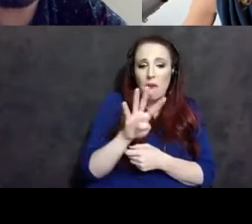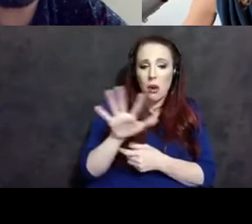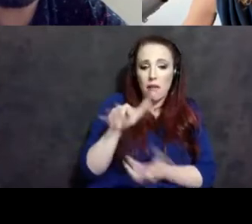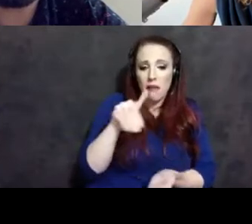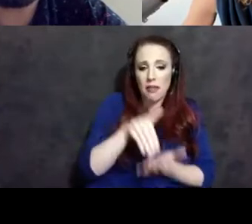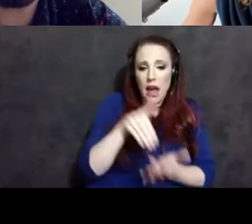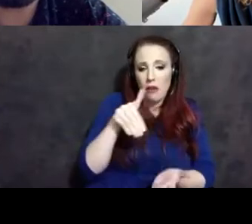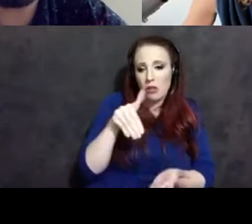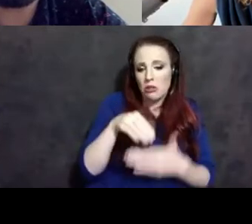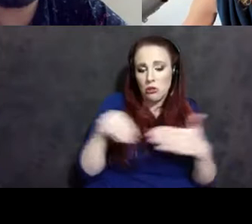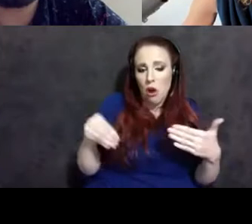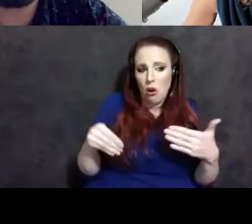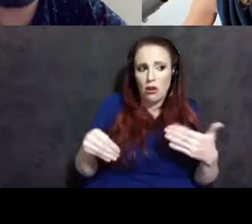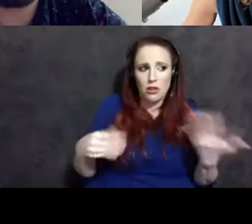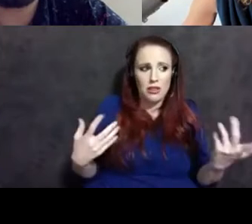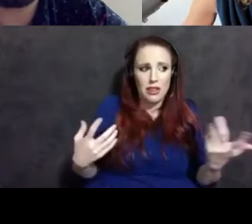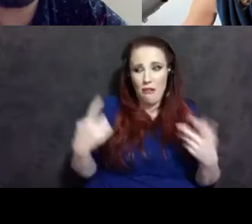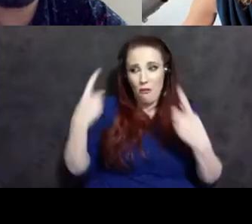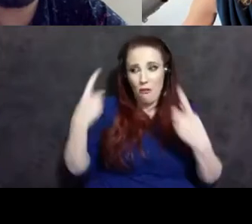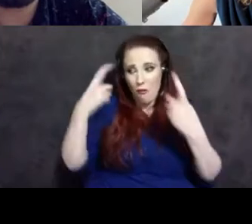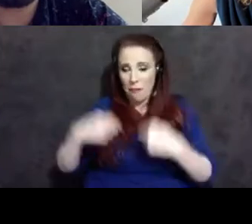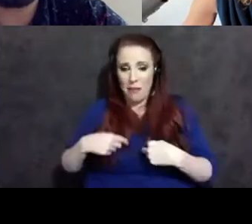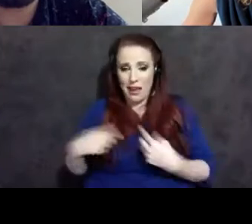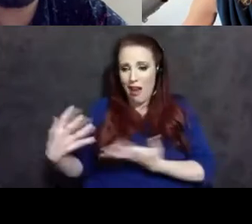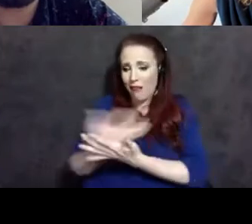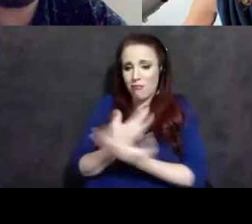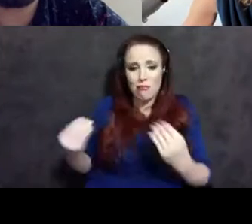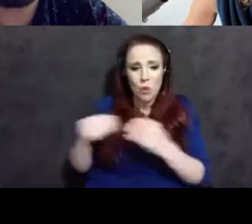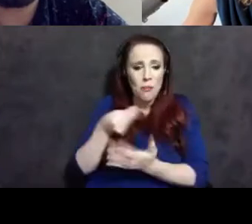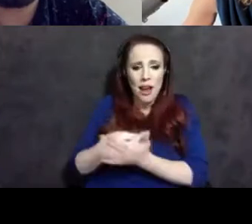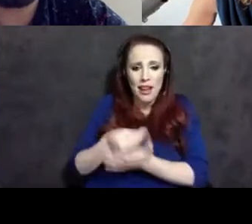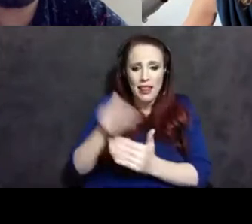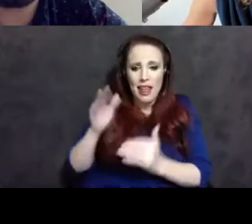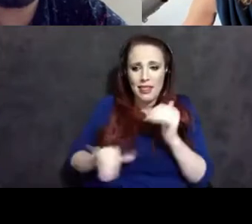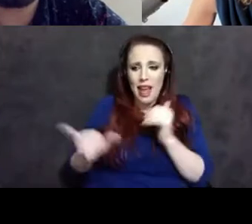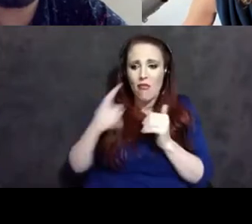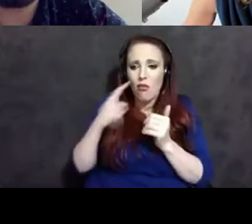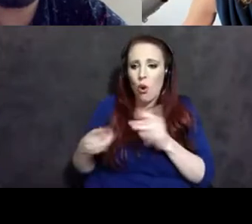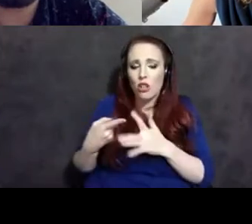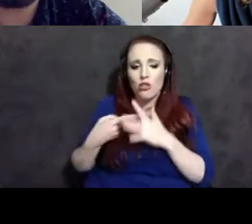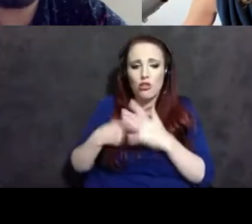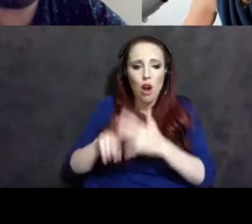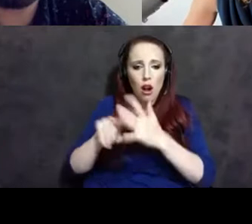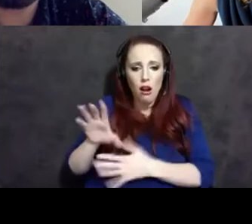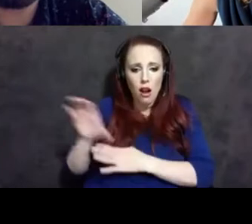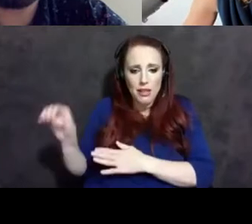I mean, for starters, I raised more money and in a way, that's kind of ridiculous.